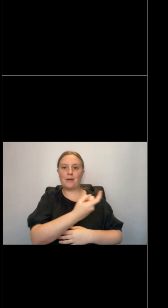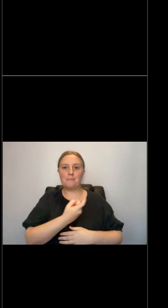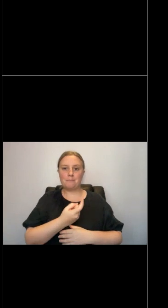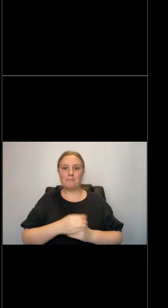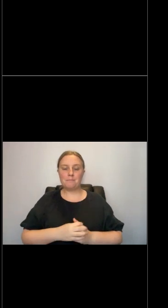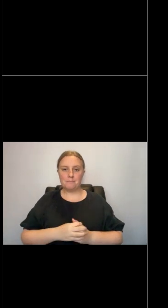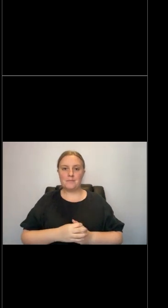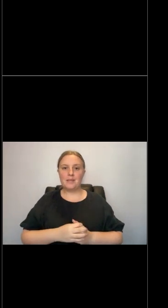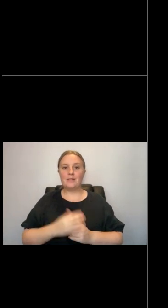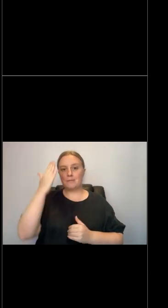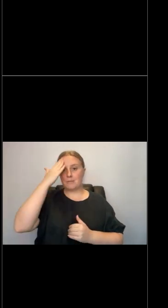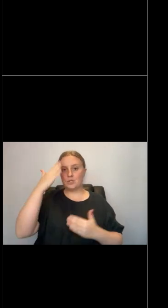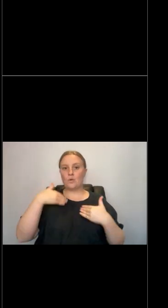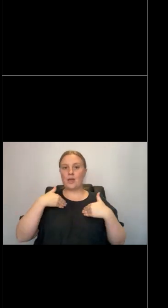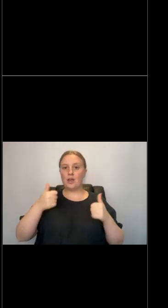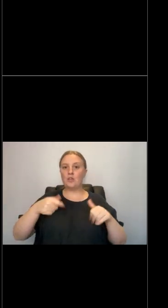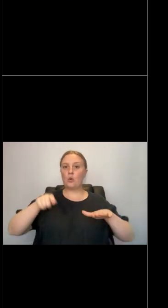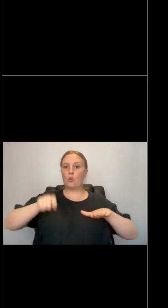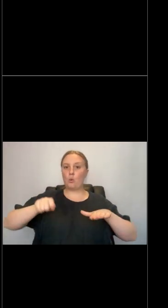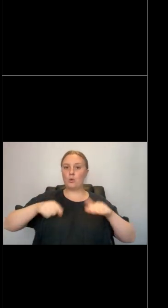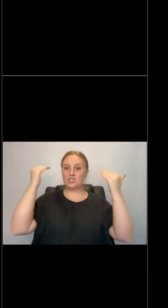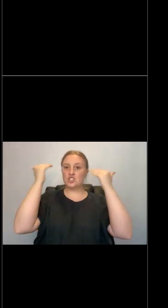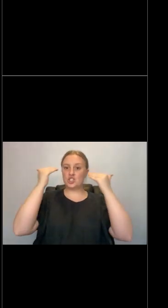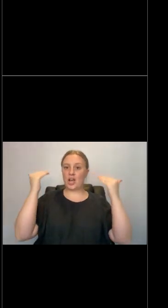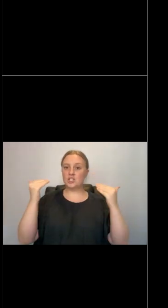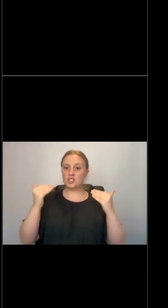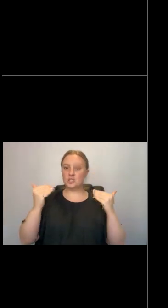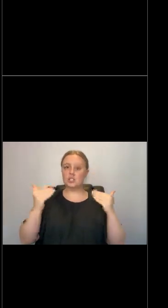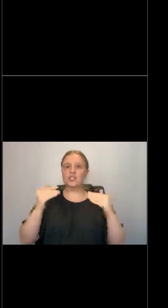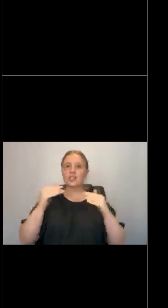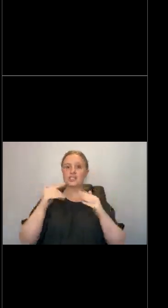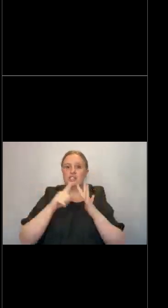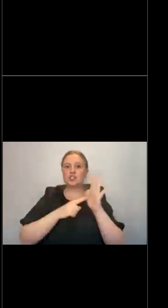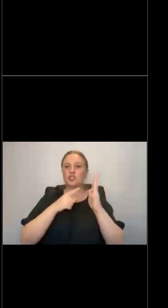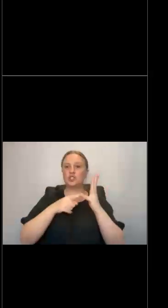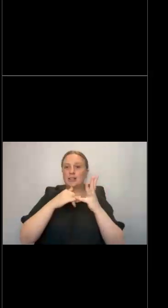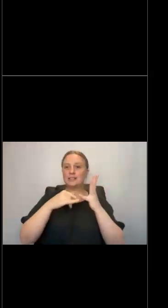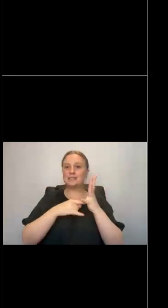who presides that judges a justice of the Supreme Court. There are